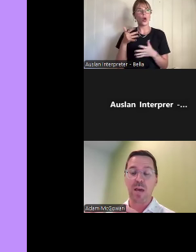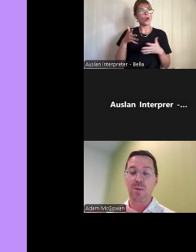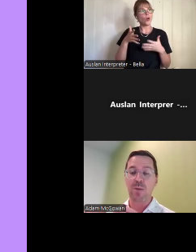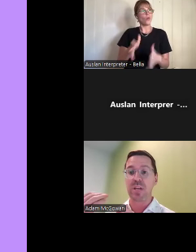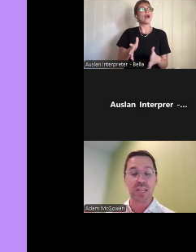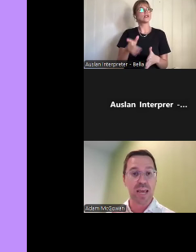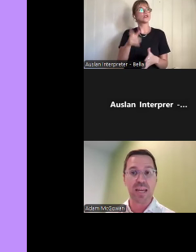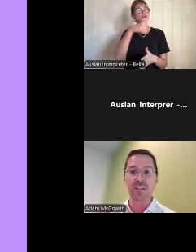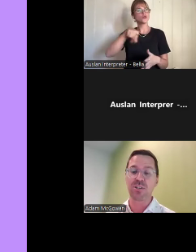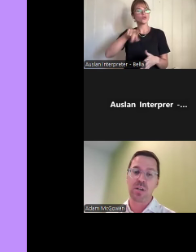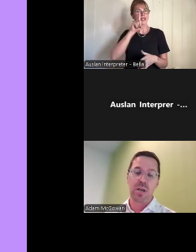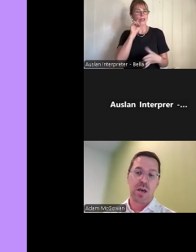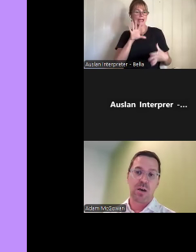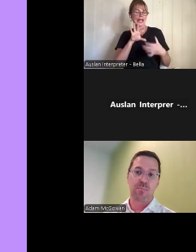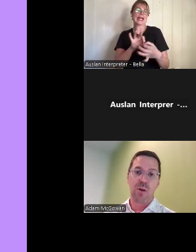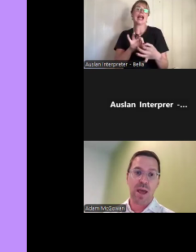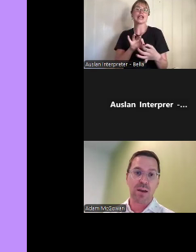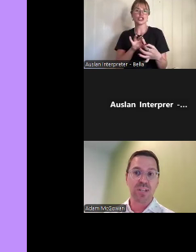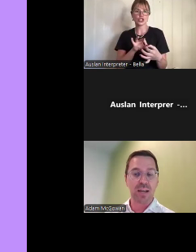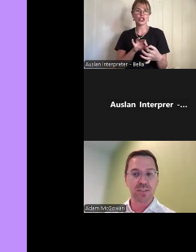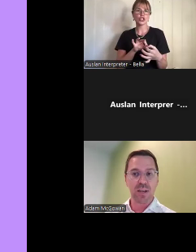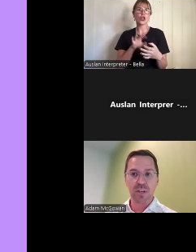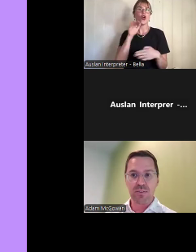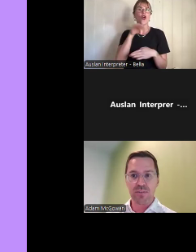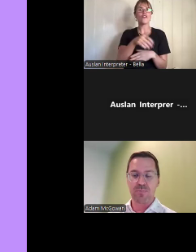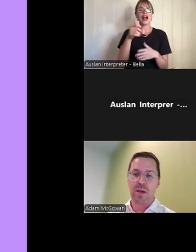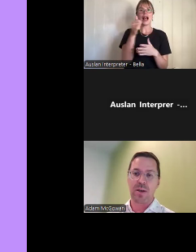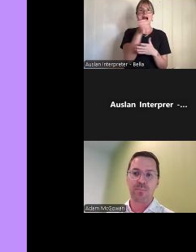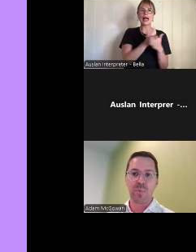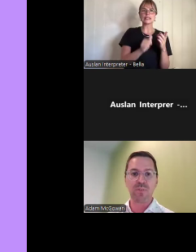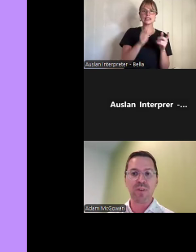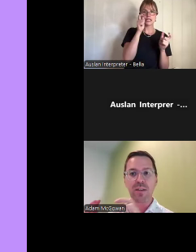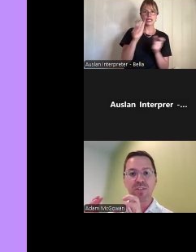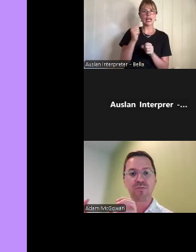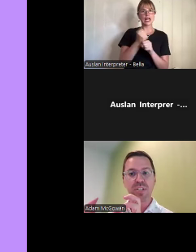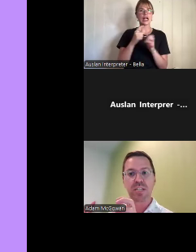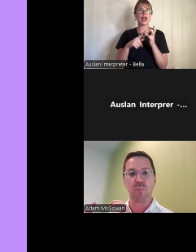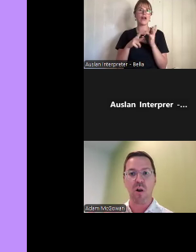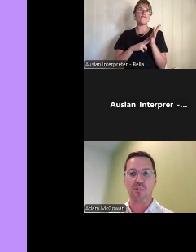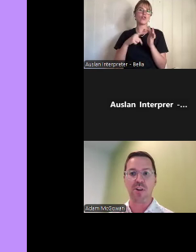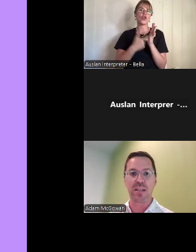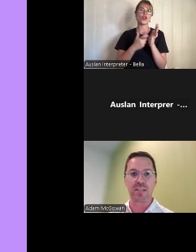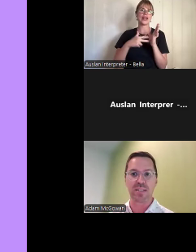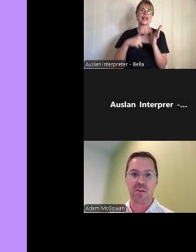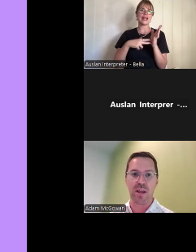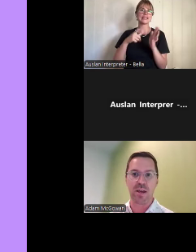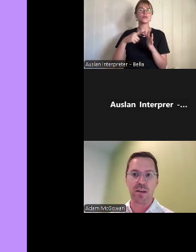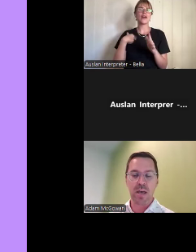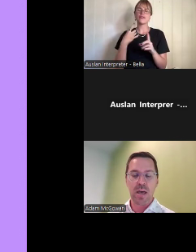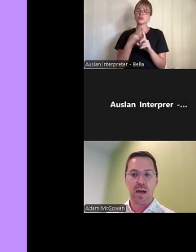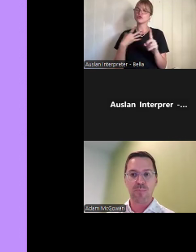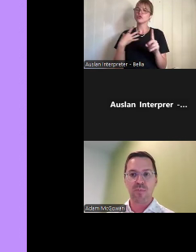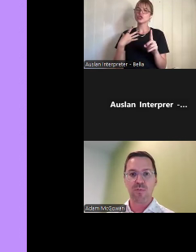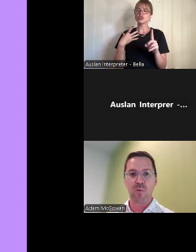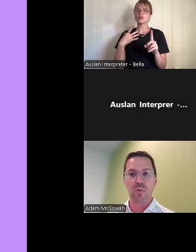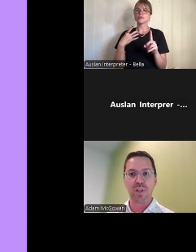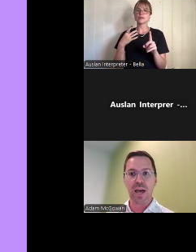able to engage around arts governance. We've had a strategic priority in this area for the